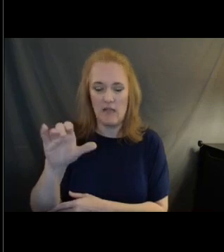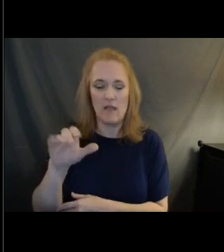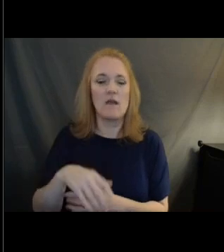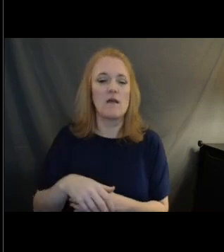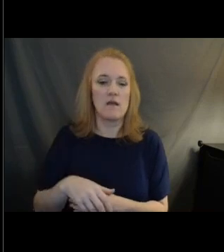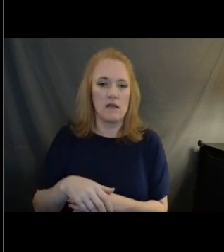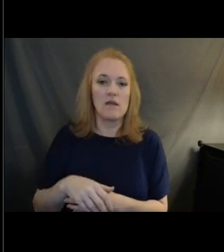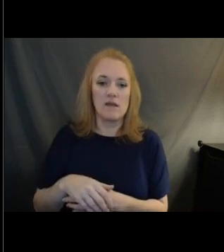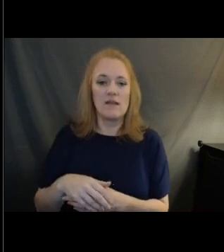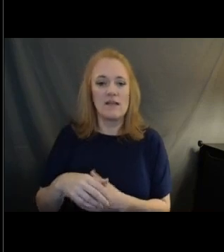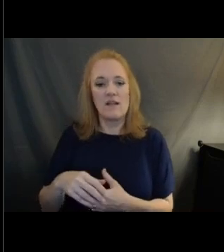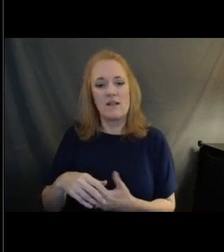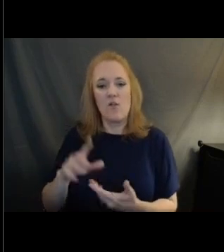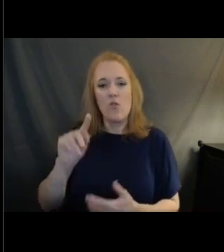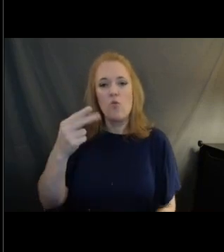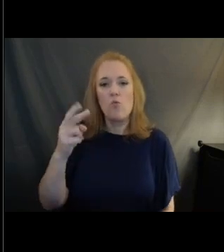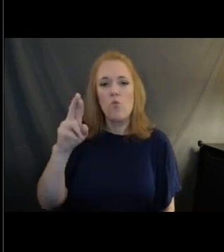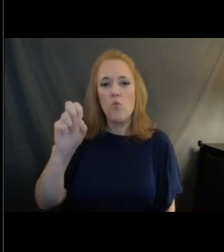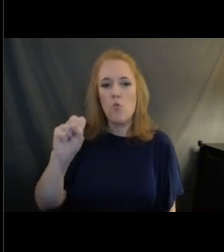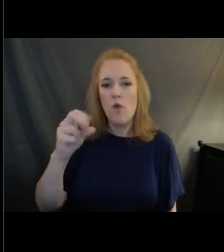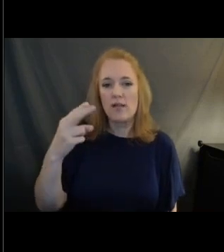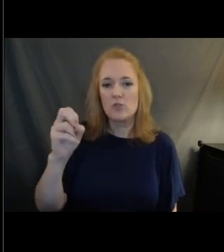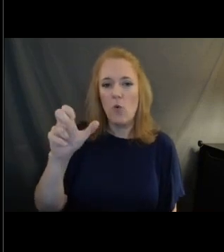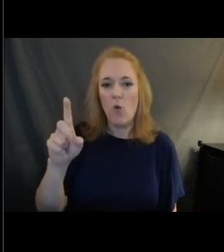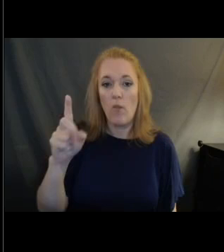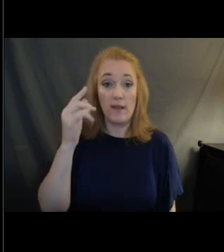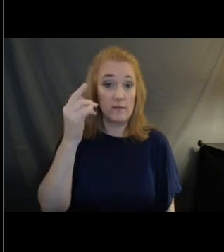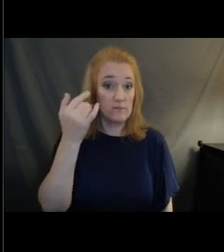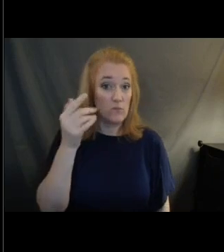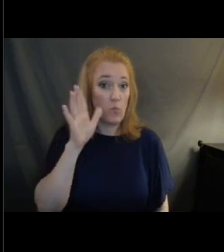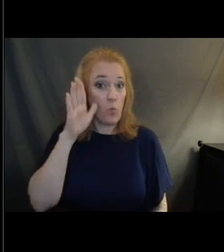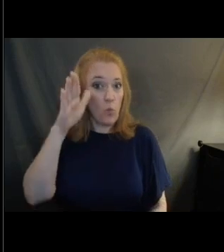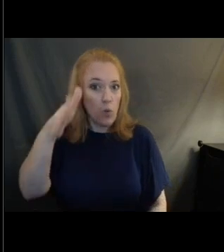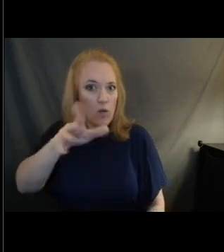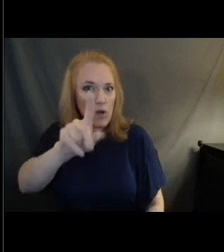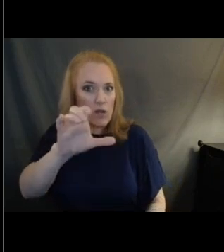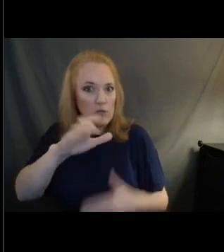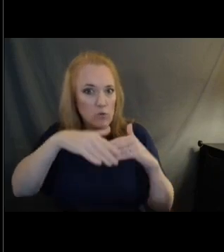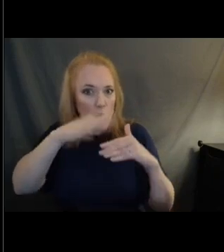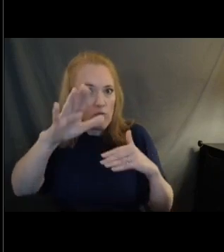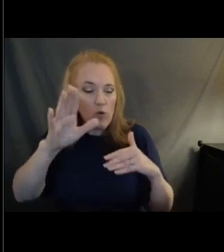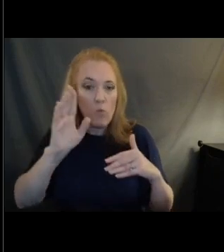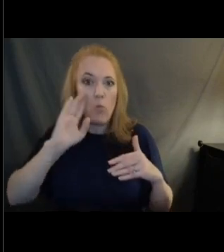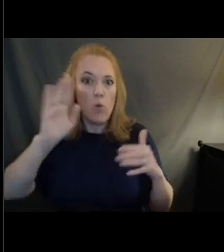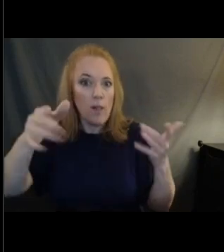index or 105 degree heat index. So this matrix of maps here allows you to basically dive a little